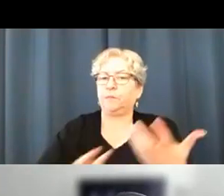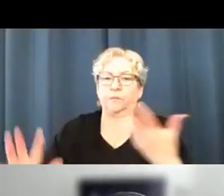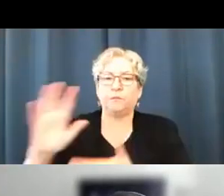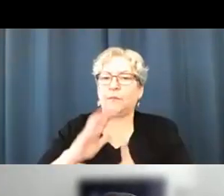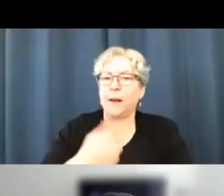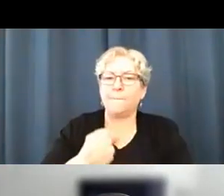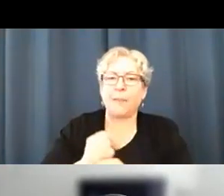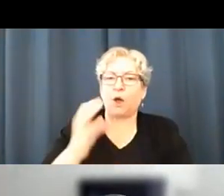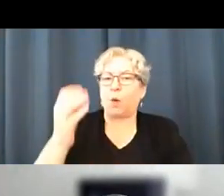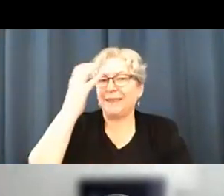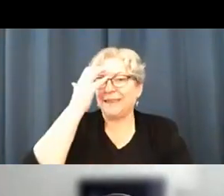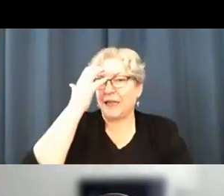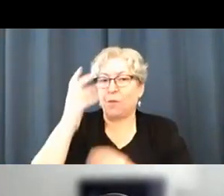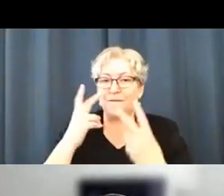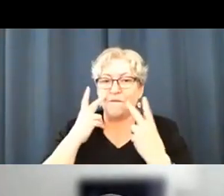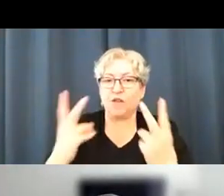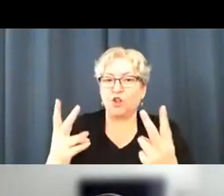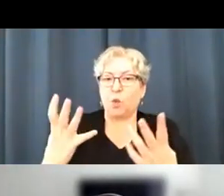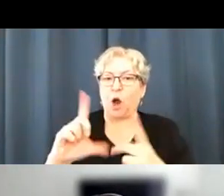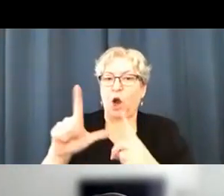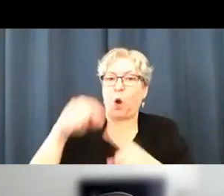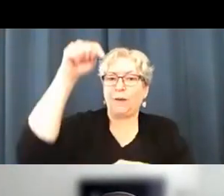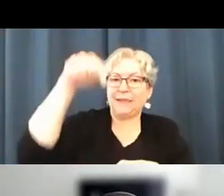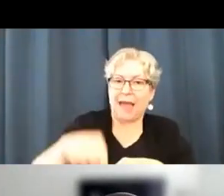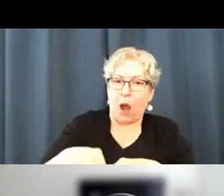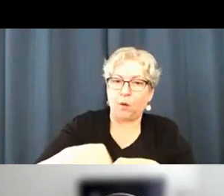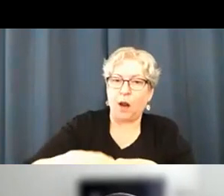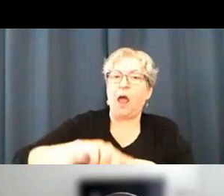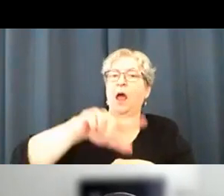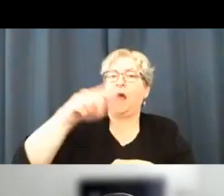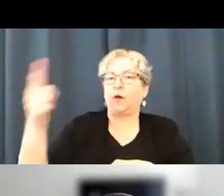So, visually, we know that we wanna go down and then across and then down all the way,